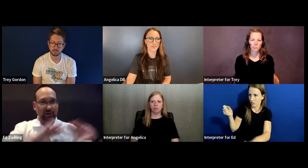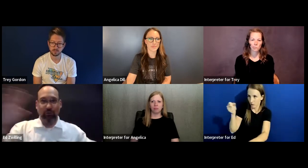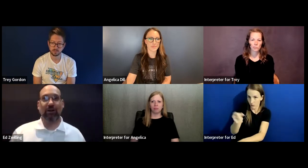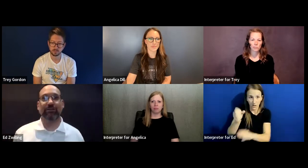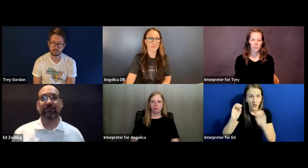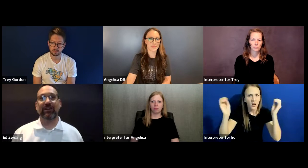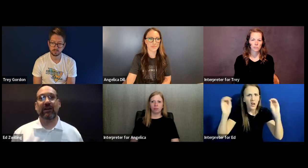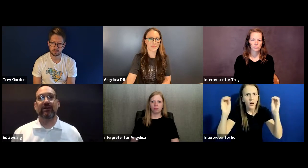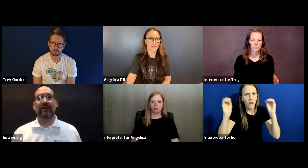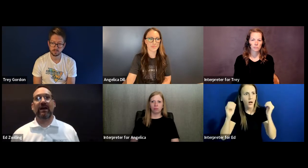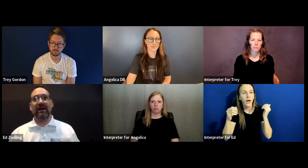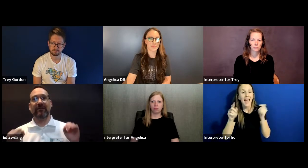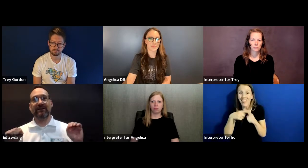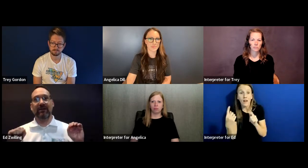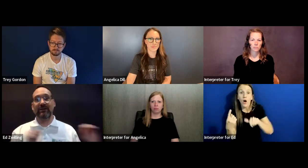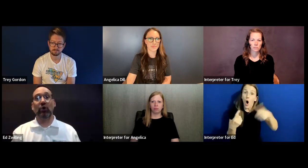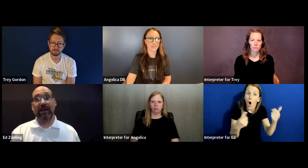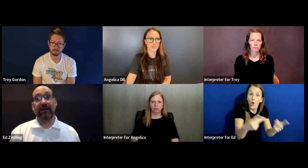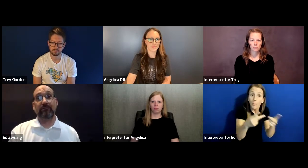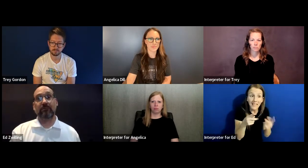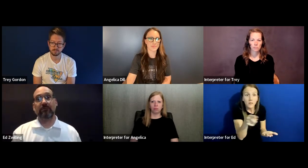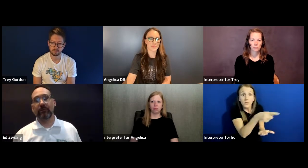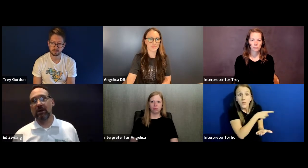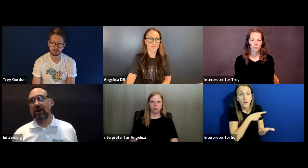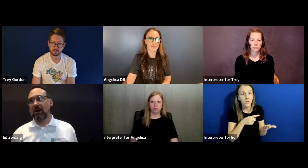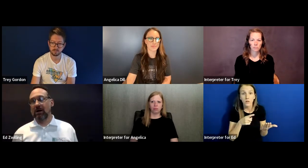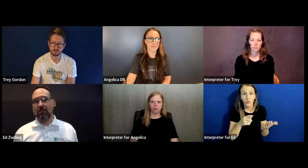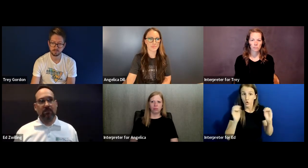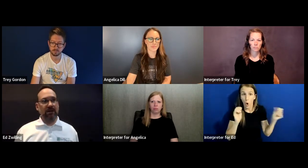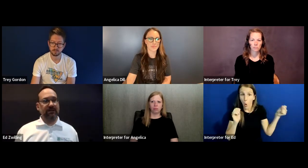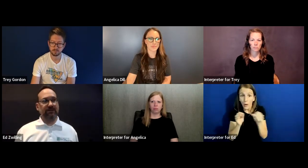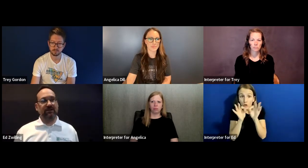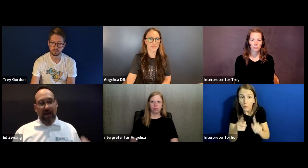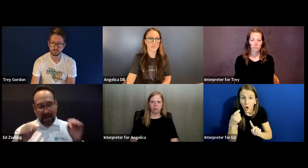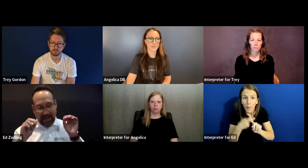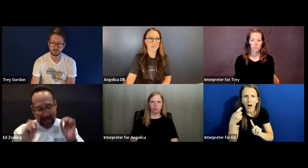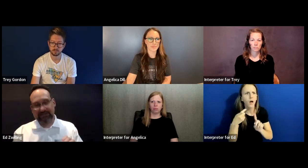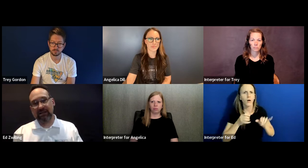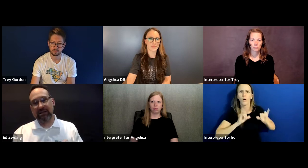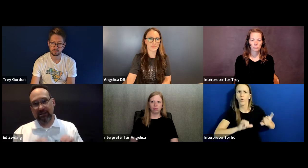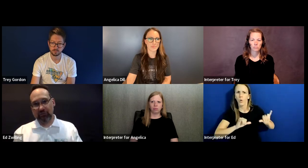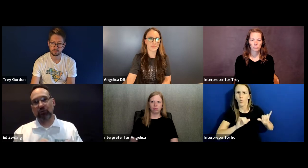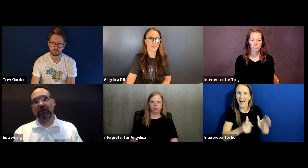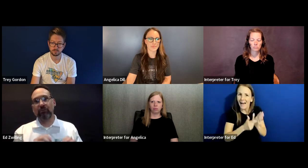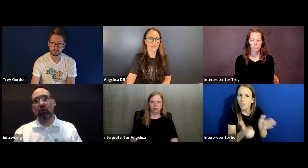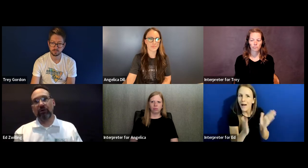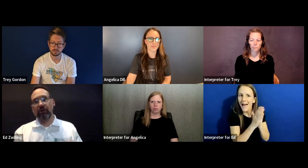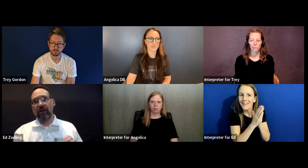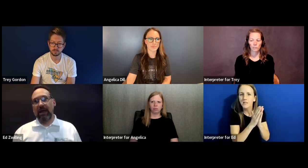anywhere else in the state and they and they don't get it um and and so asking is really important